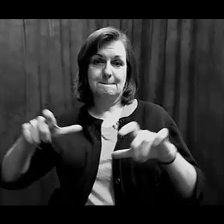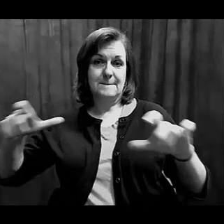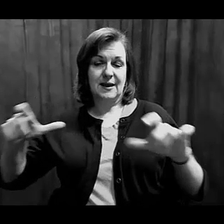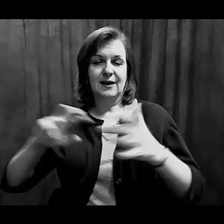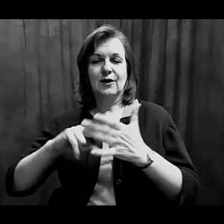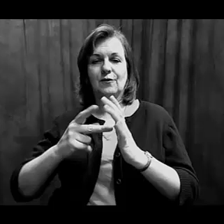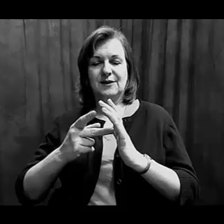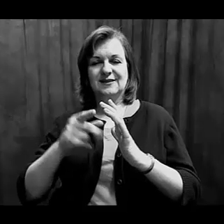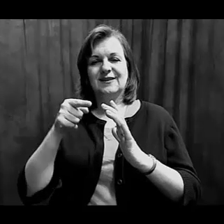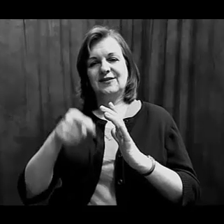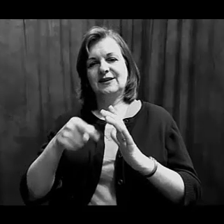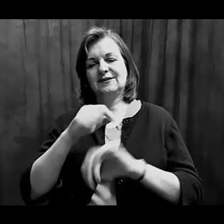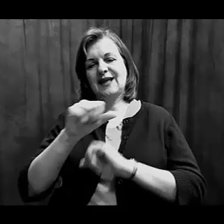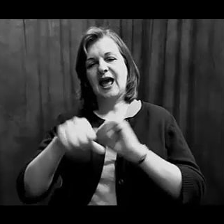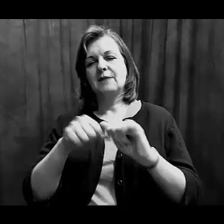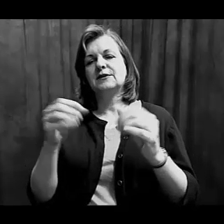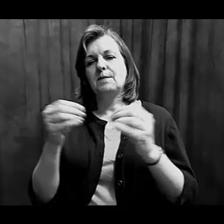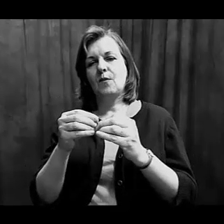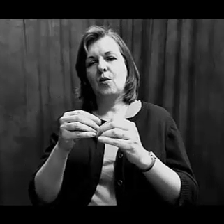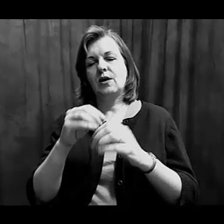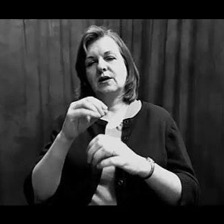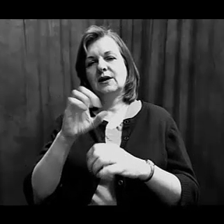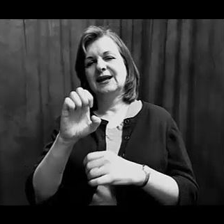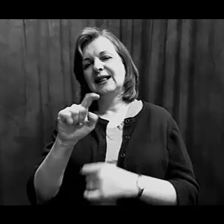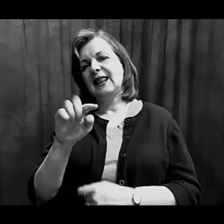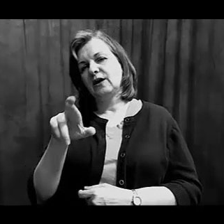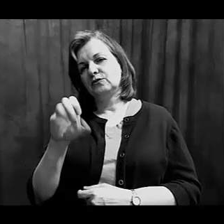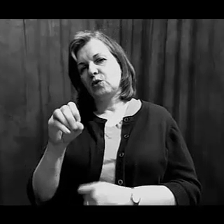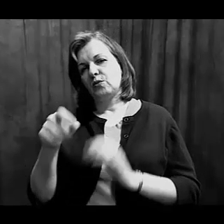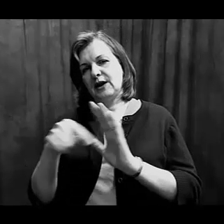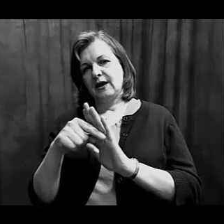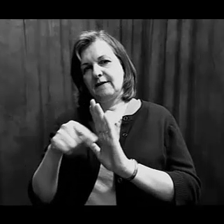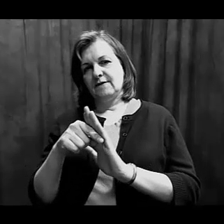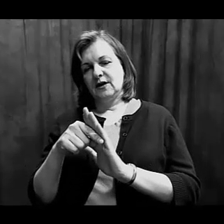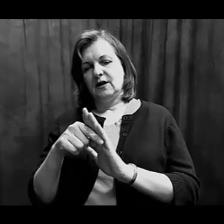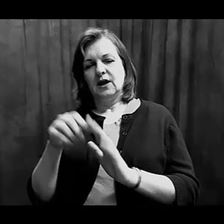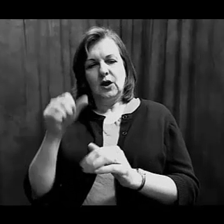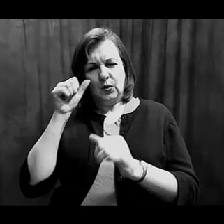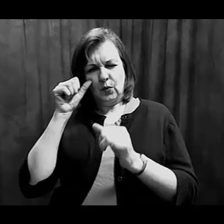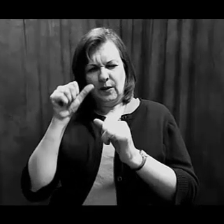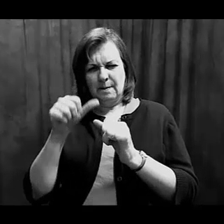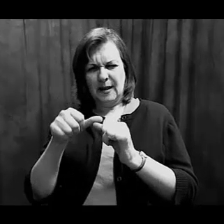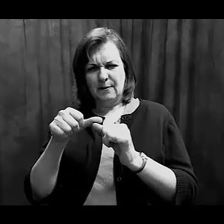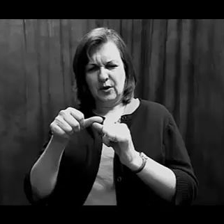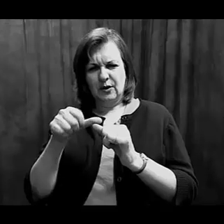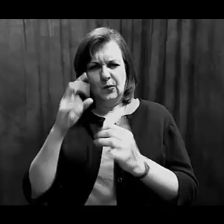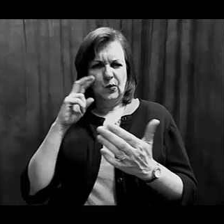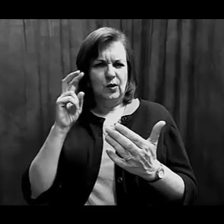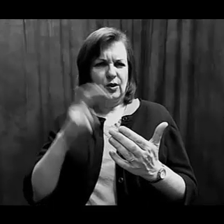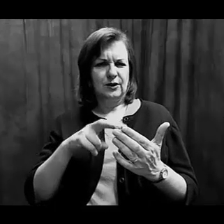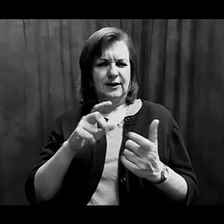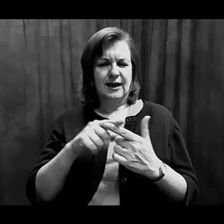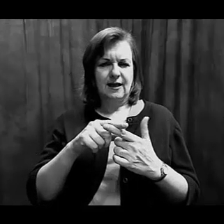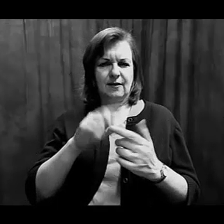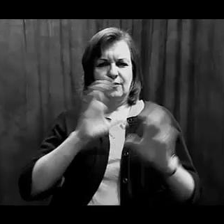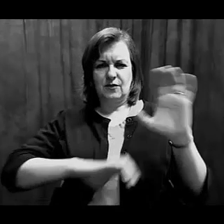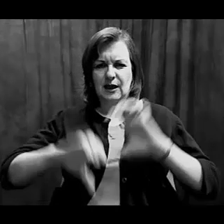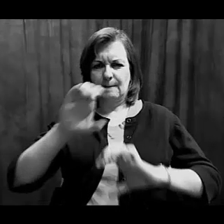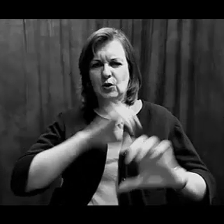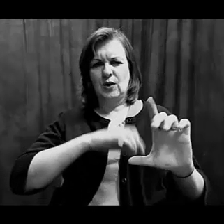them the bigger this spot the more electronegative the atom is -- so do you remember when we looked